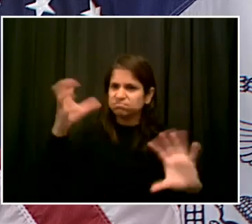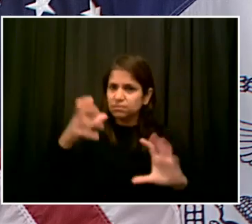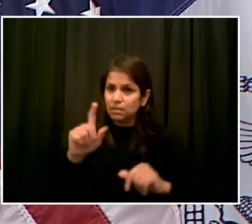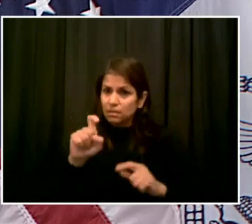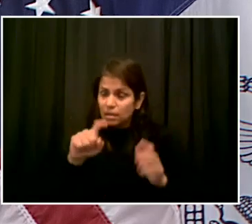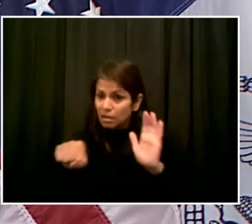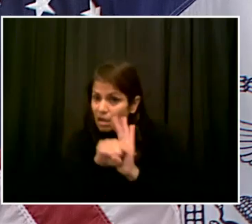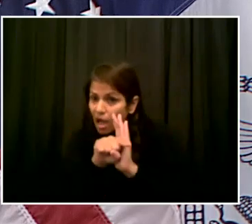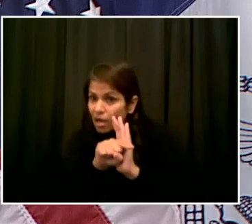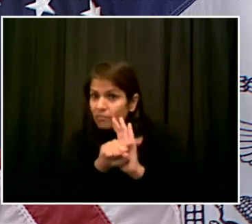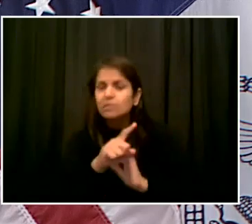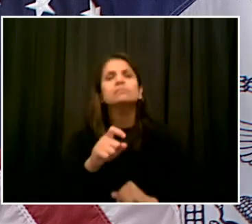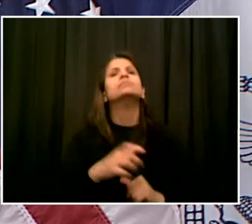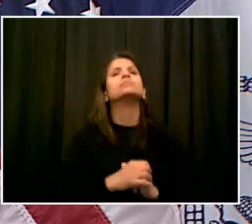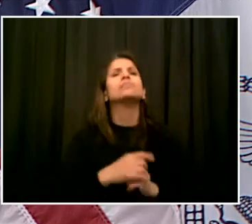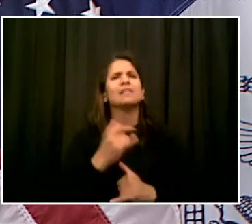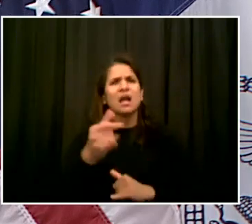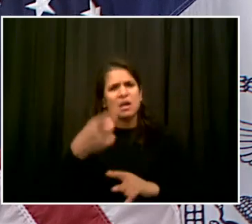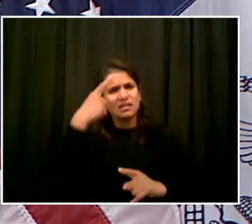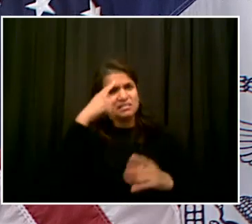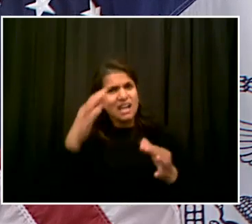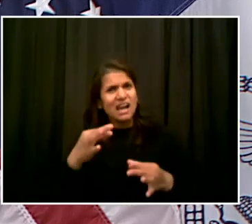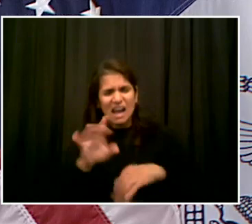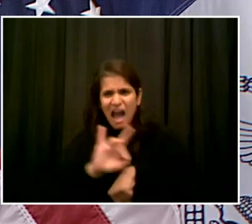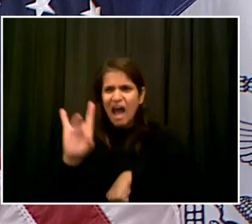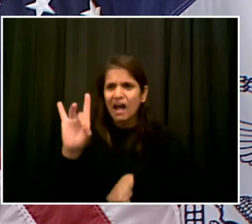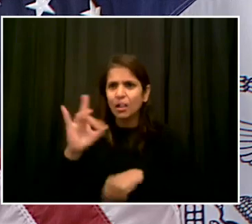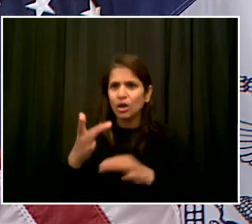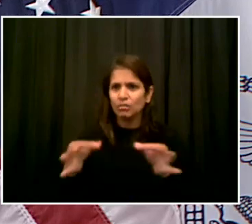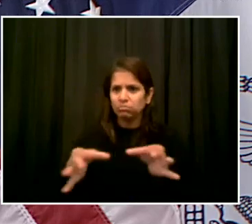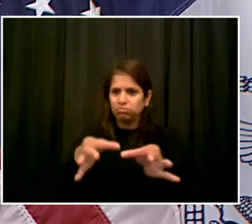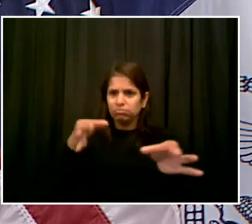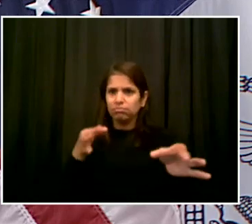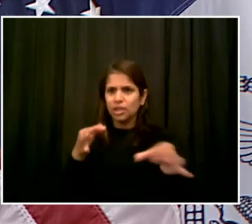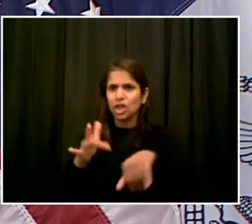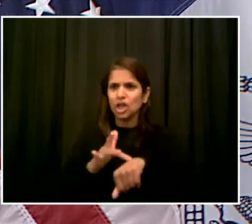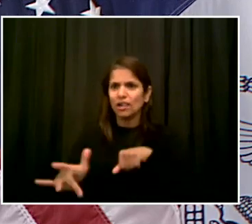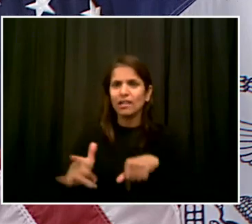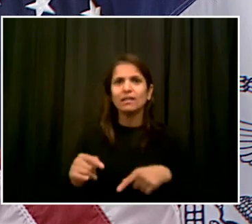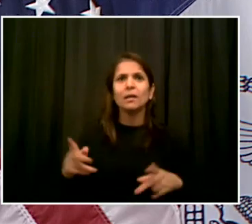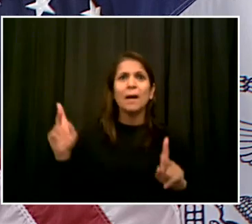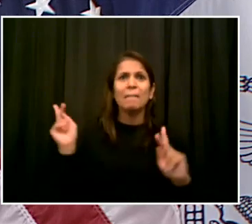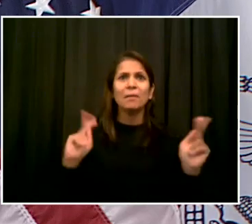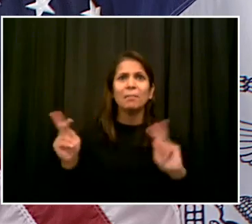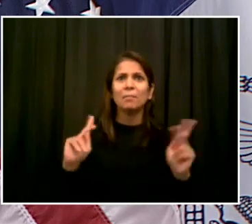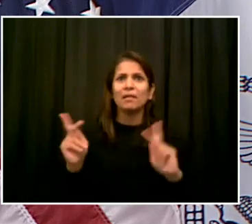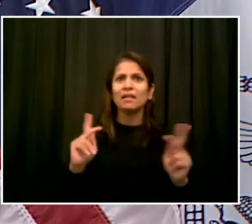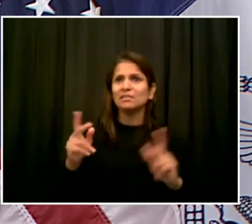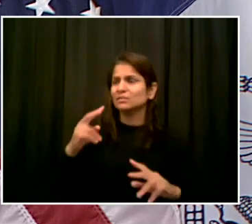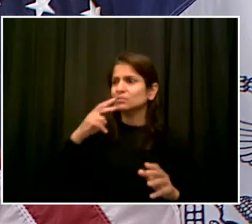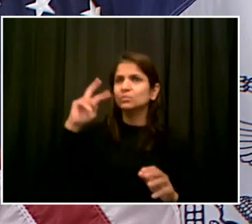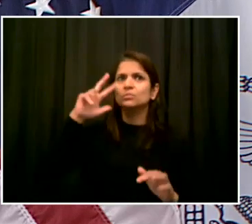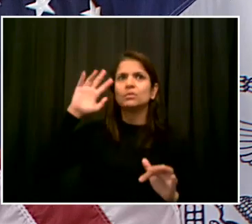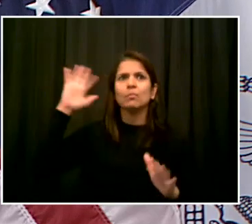P.M. IS REALISTIC FOR PEOPLE, EVEN PEACEFUL PROTESTS WH HAVE BEEN OUT MUCH LONGER THAN THAT AND PEOPLE E ARNERVOUS THAT